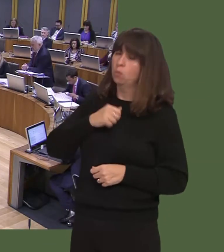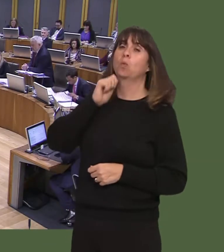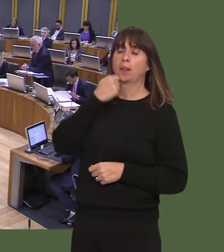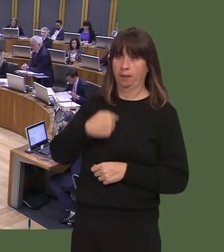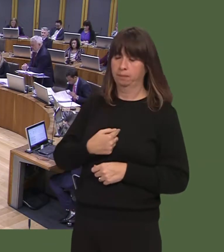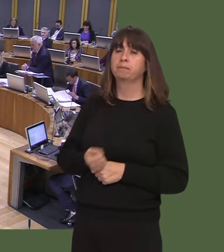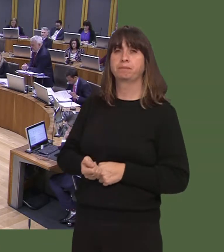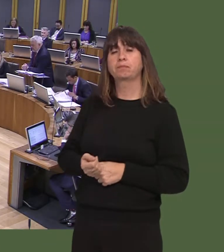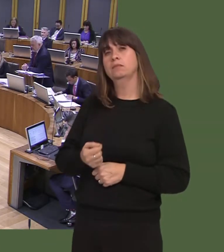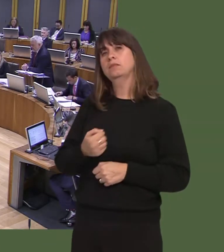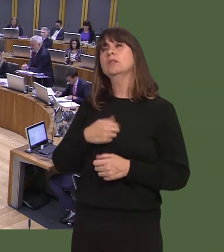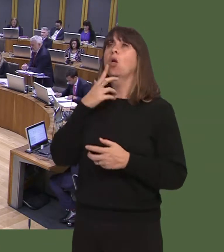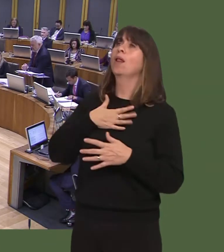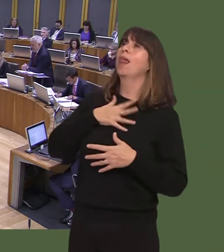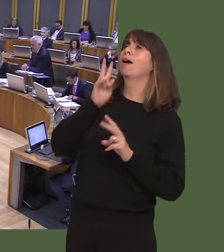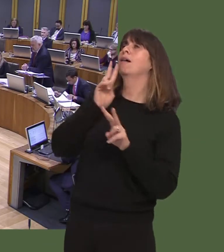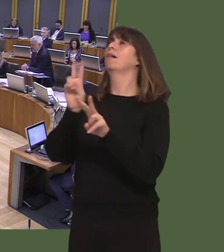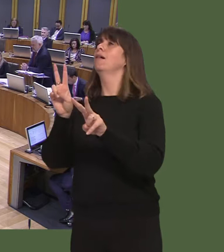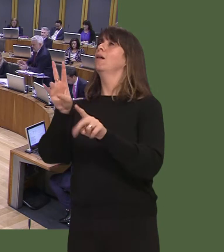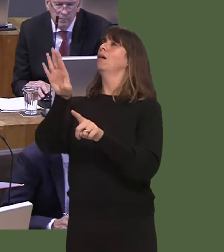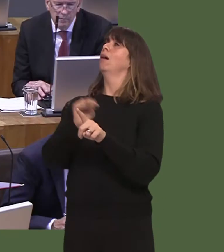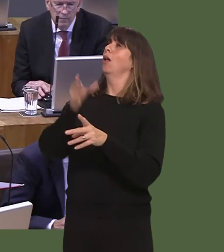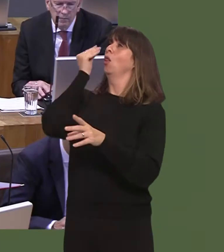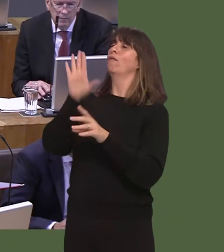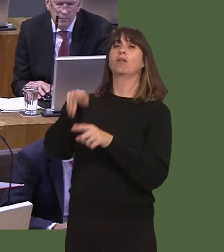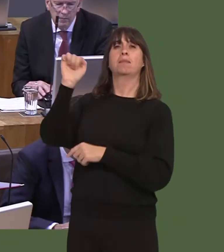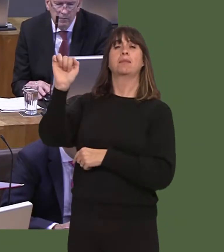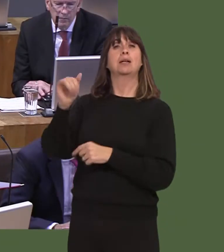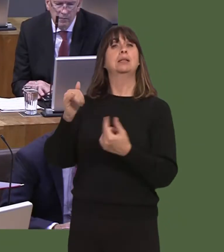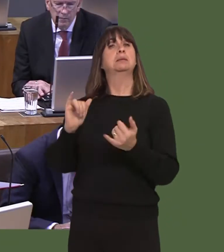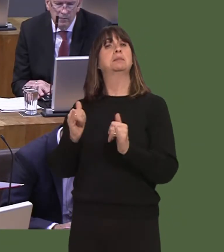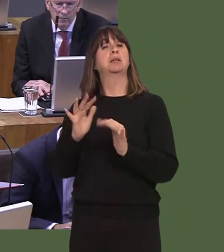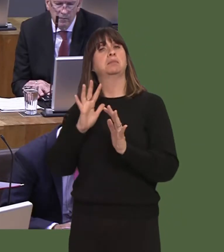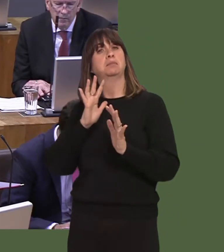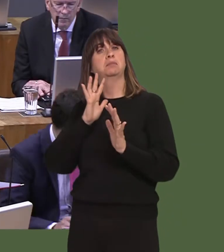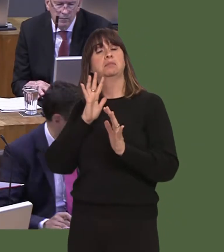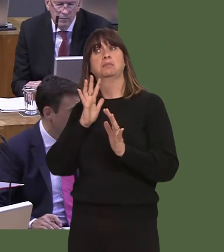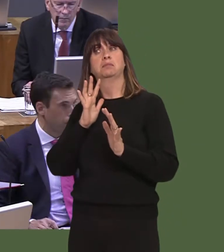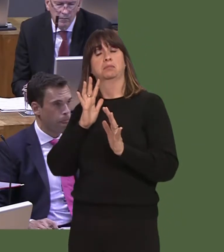We always look to learn from others, but there are sometimes unexpected consequences with